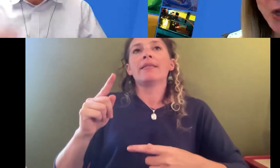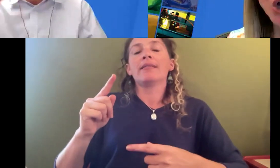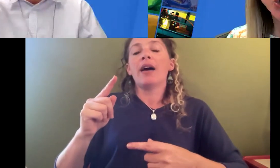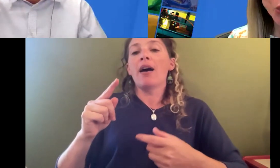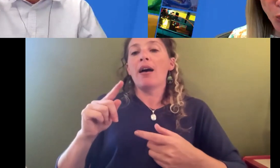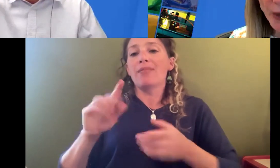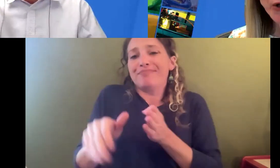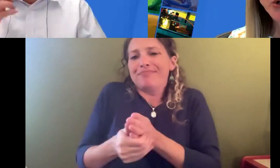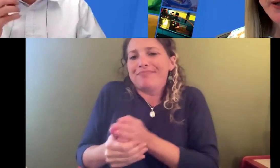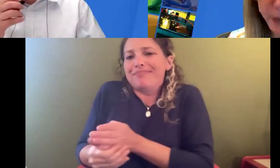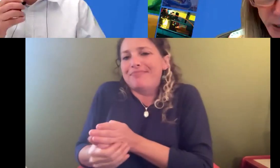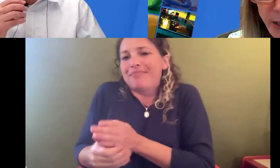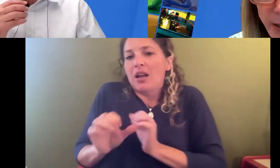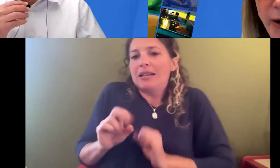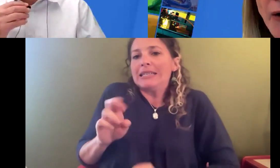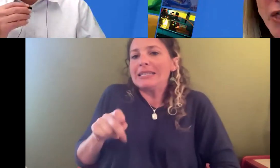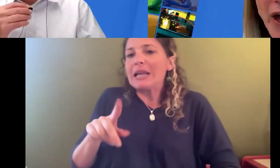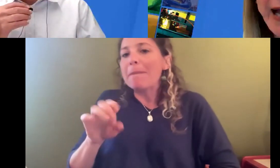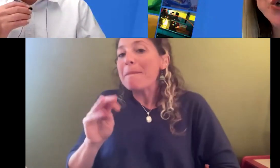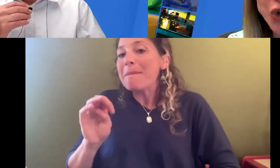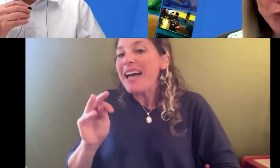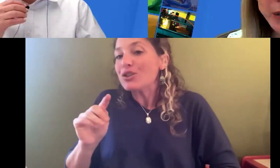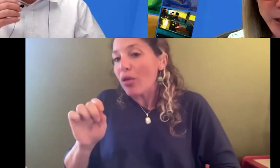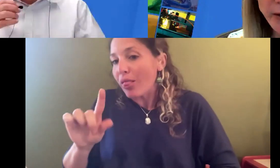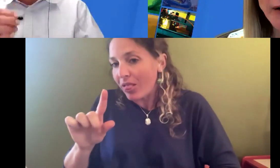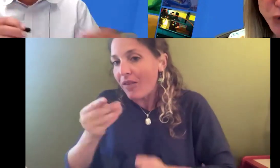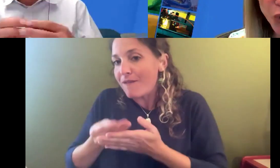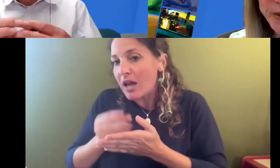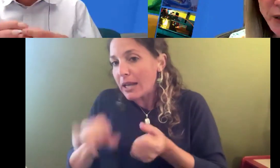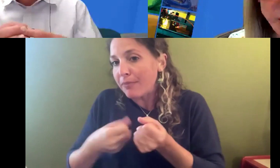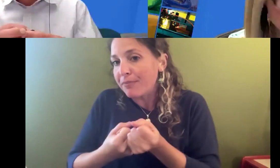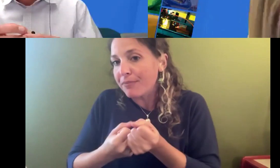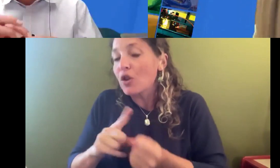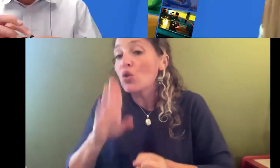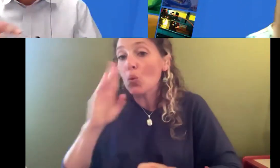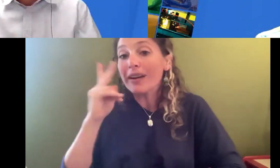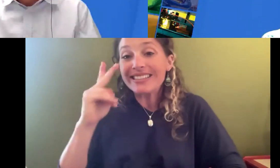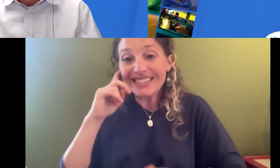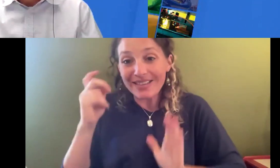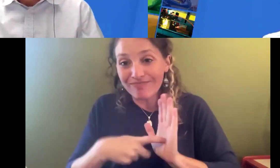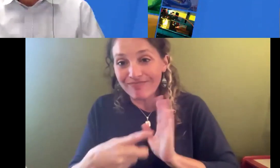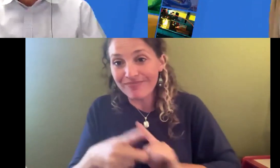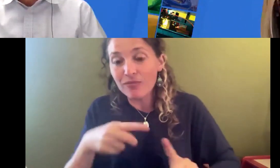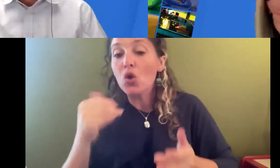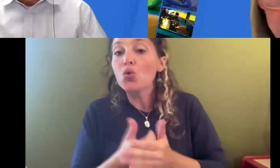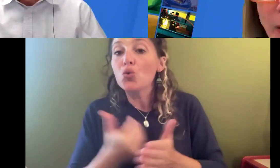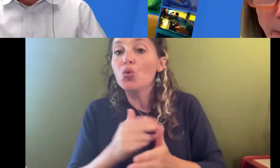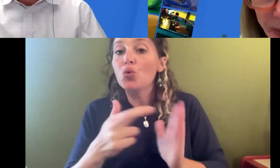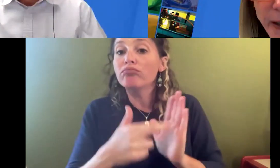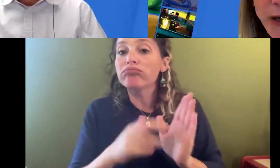you will see that a new set of terms and conditions has indeed been